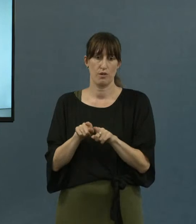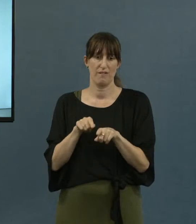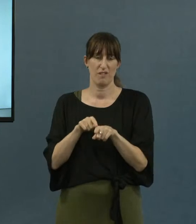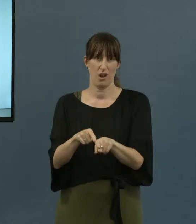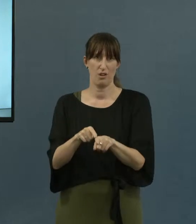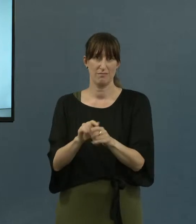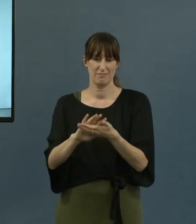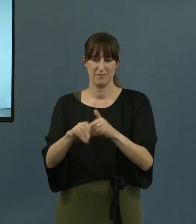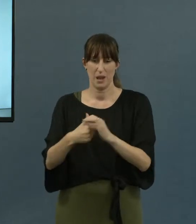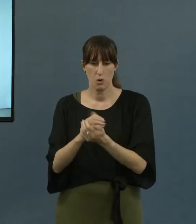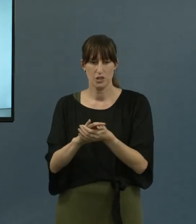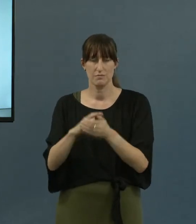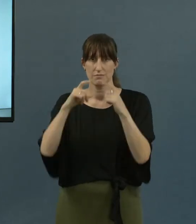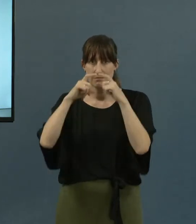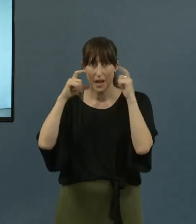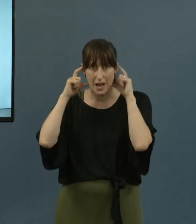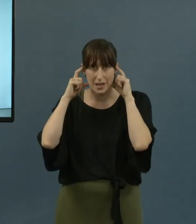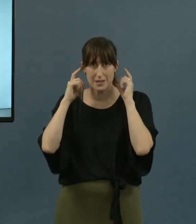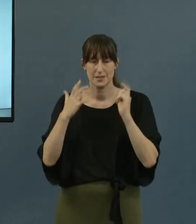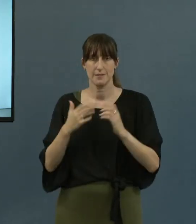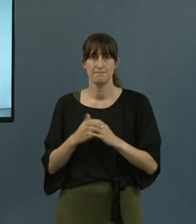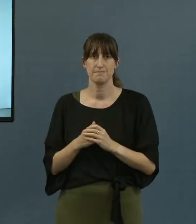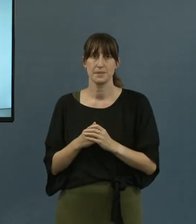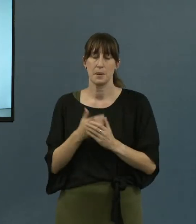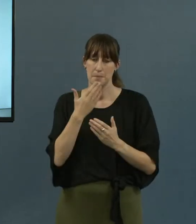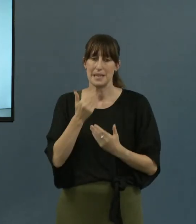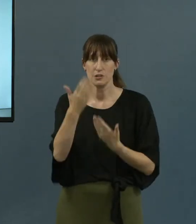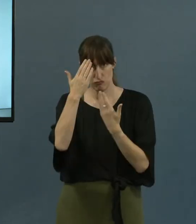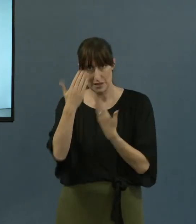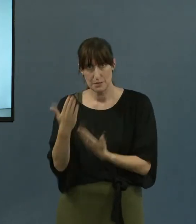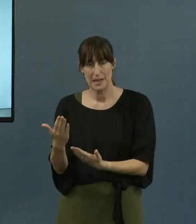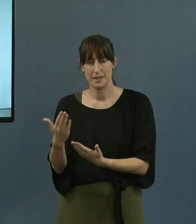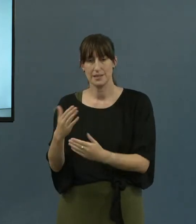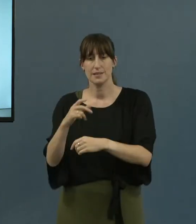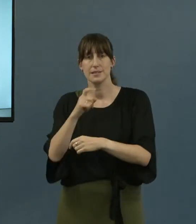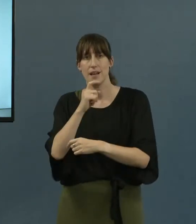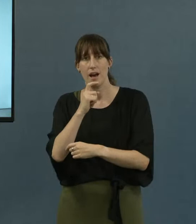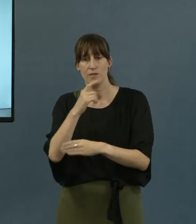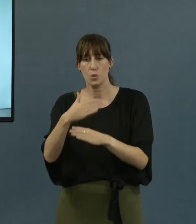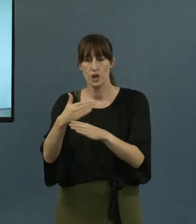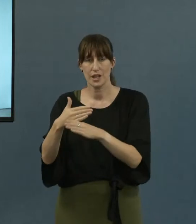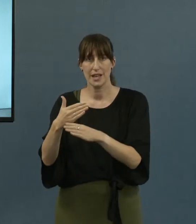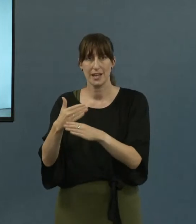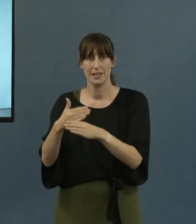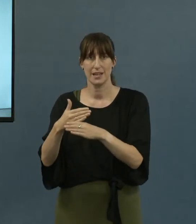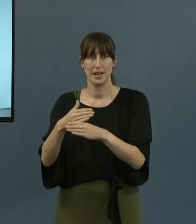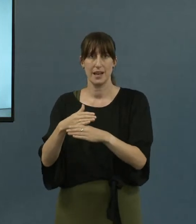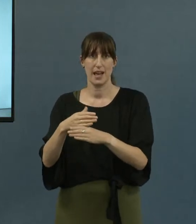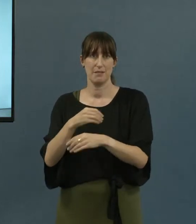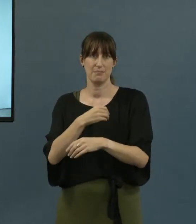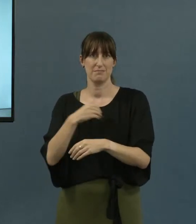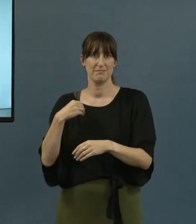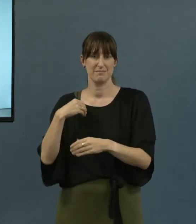sanitising. Now, we ask that people just respect those wishes and respect the staff who are purely trying to